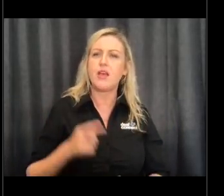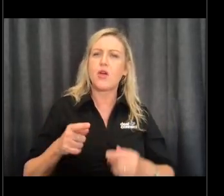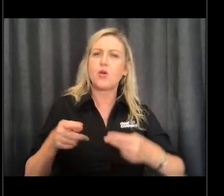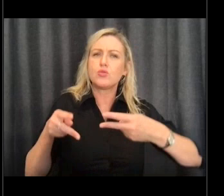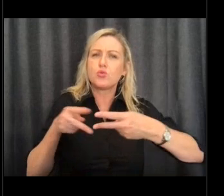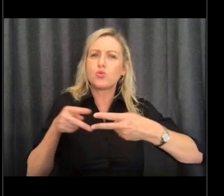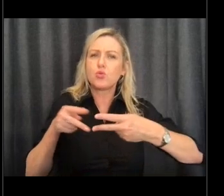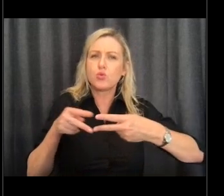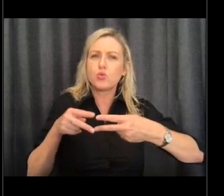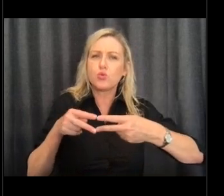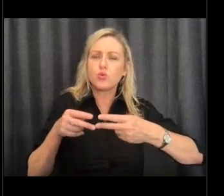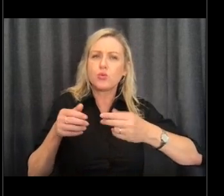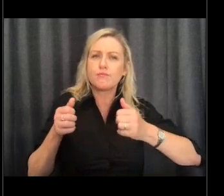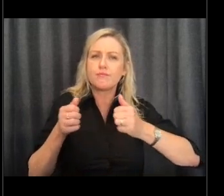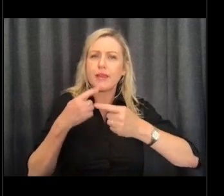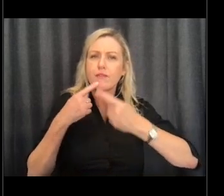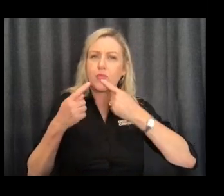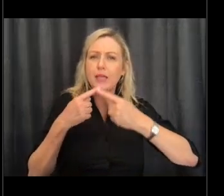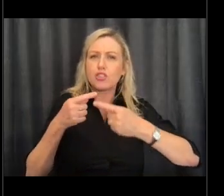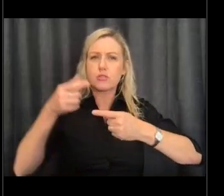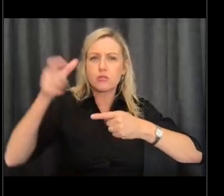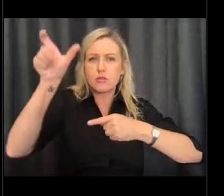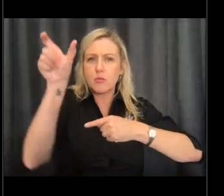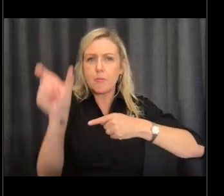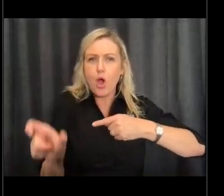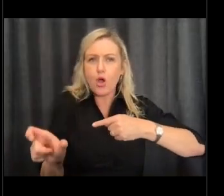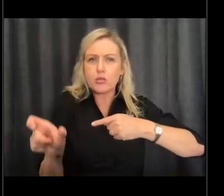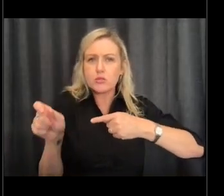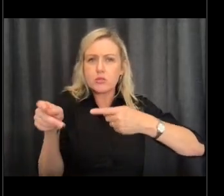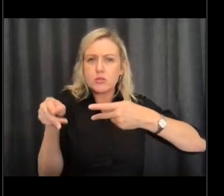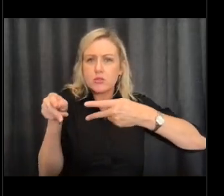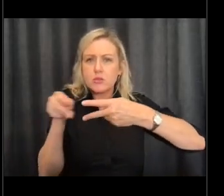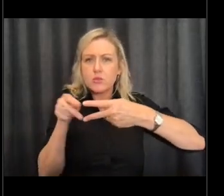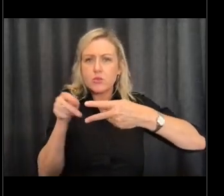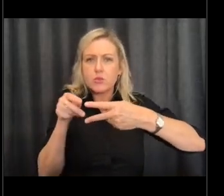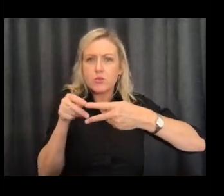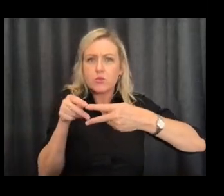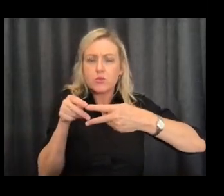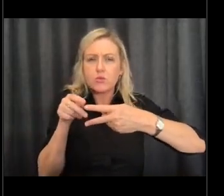already because Paul's questions are really quite clearly laid out on that previous slide